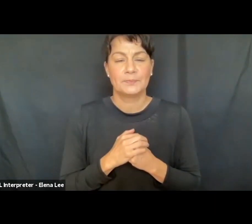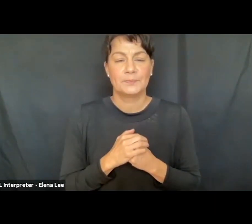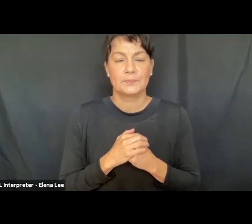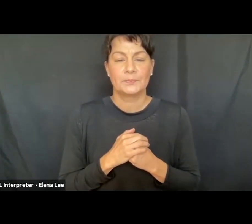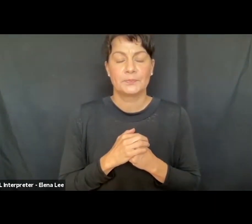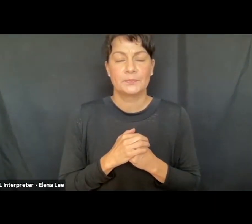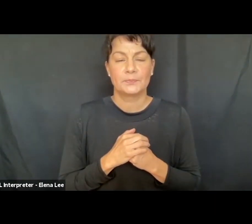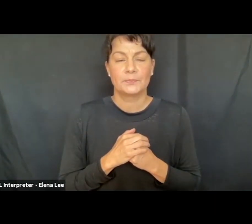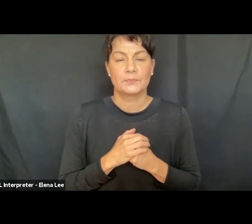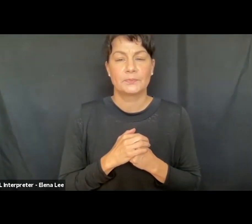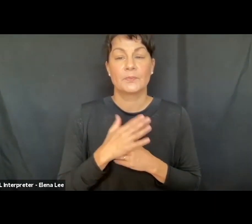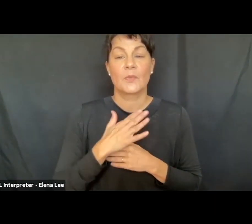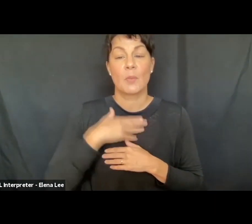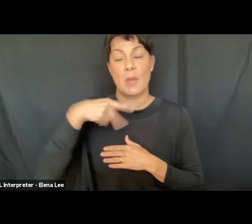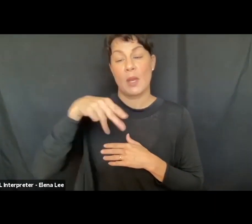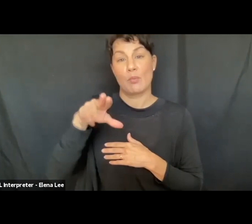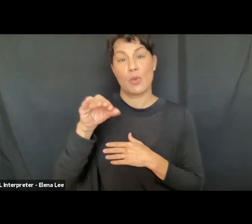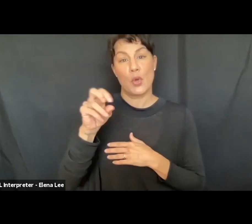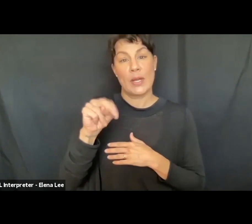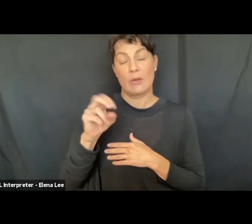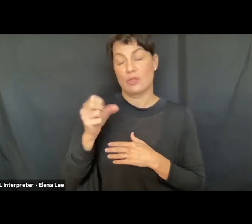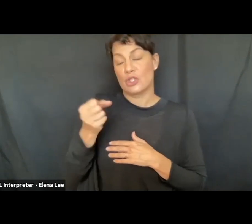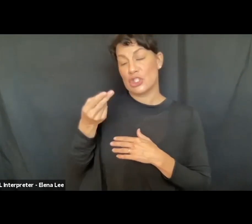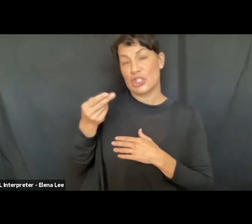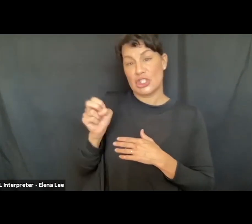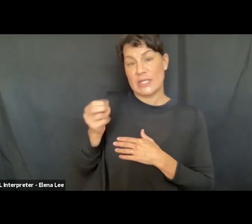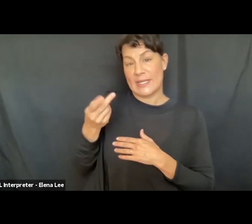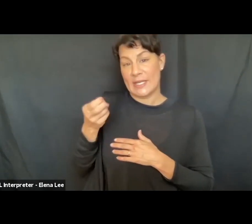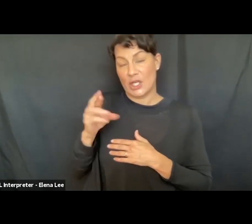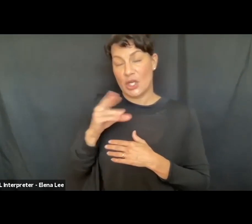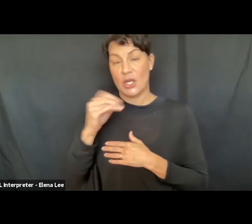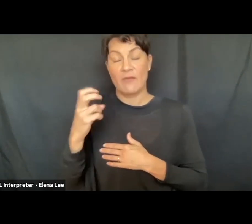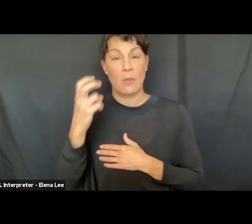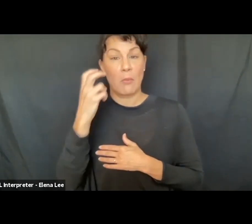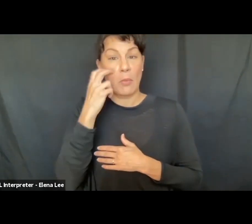My pronouns are she, her, and for blind and low vision audiences,